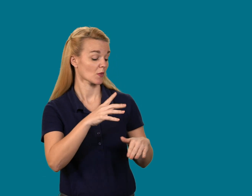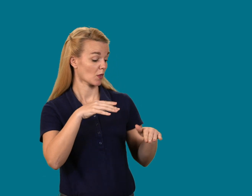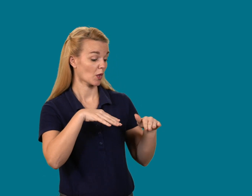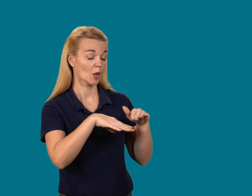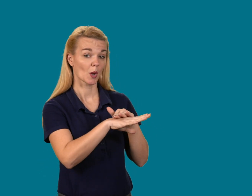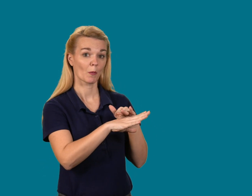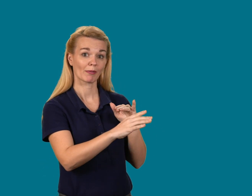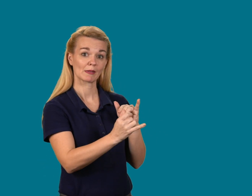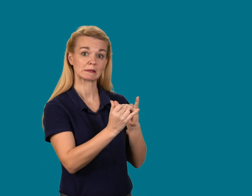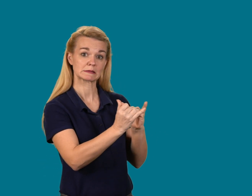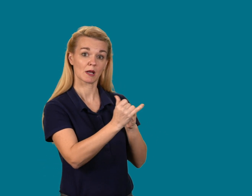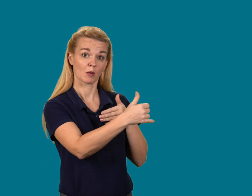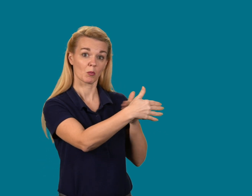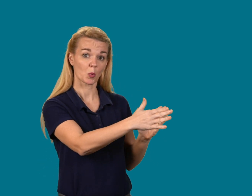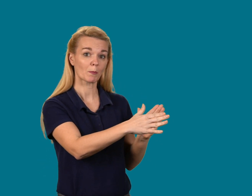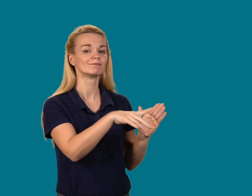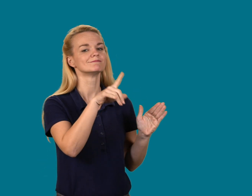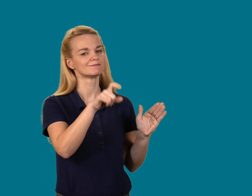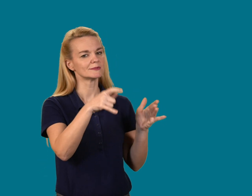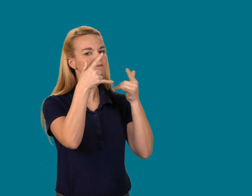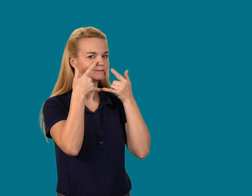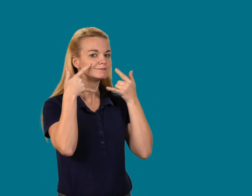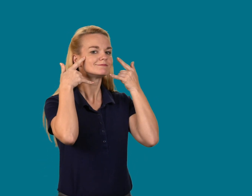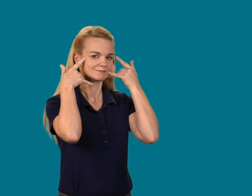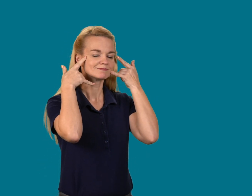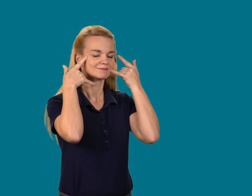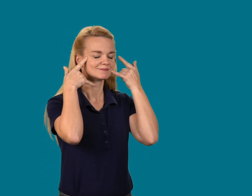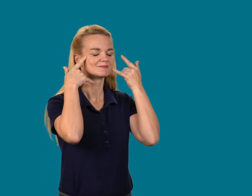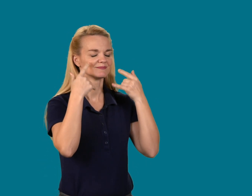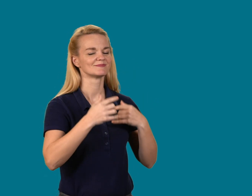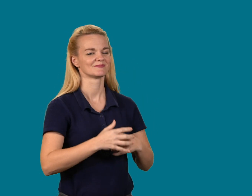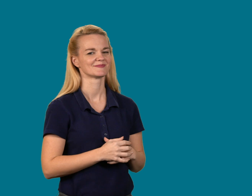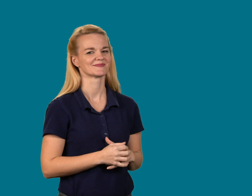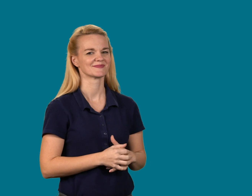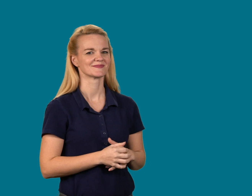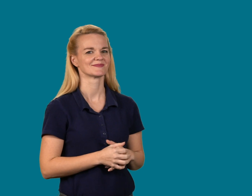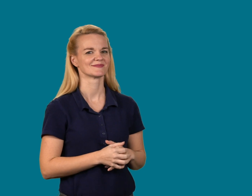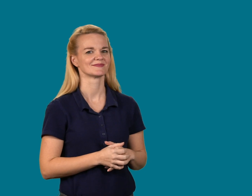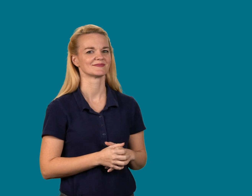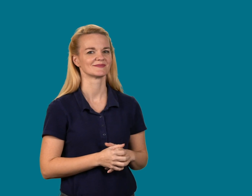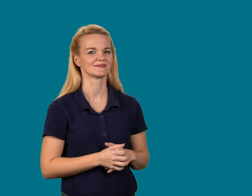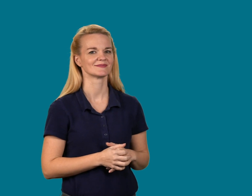The caregiver should wear a mask when in the same room with the person who is sick.